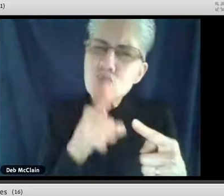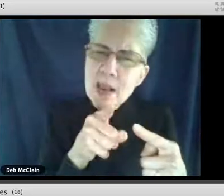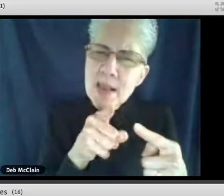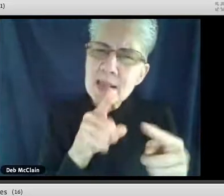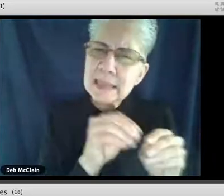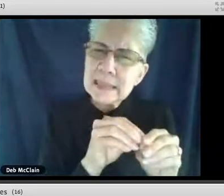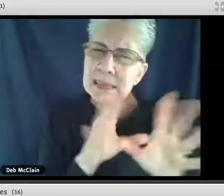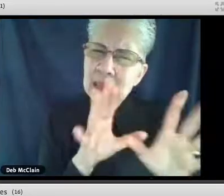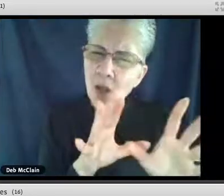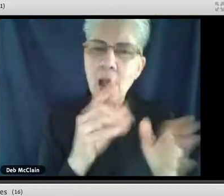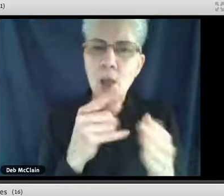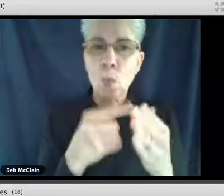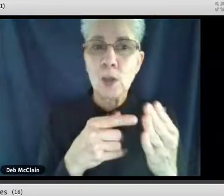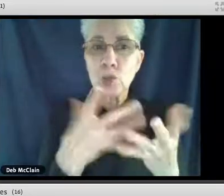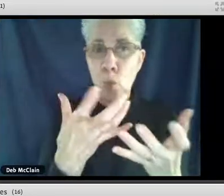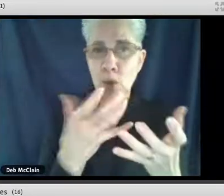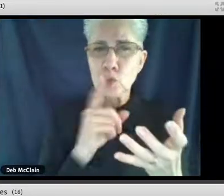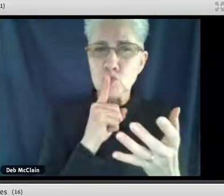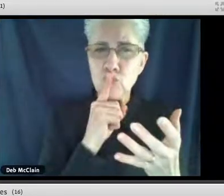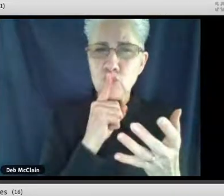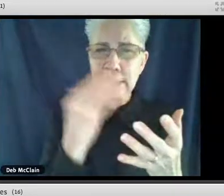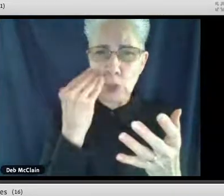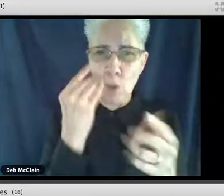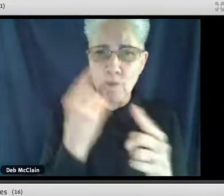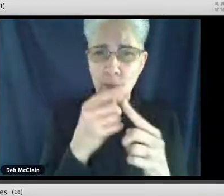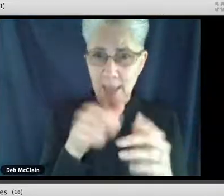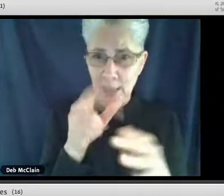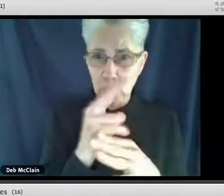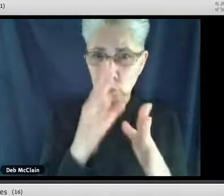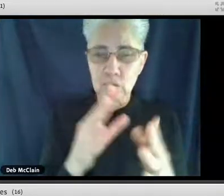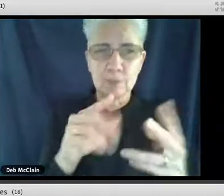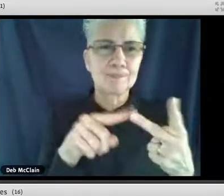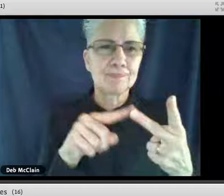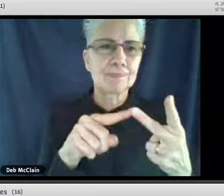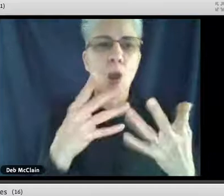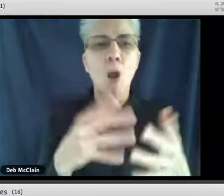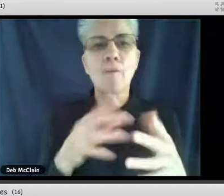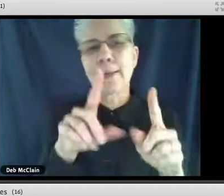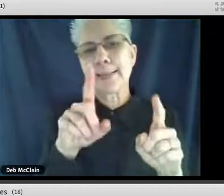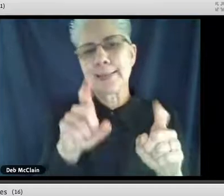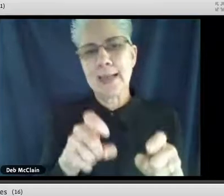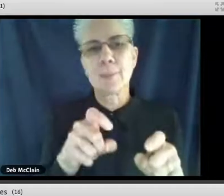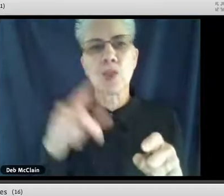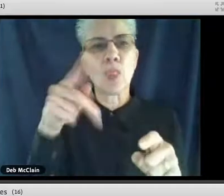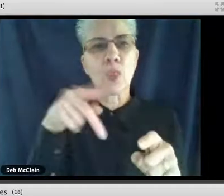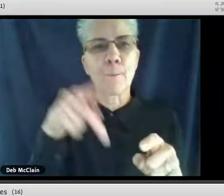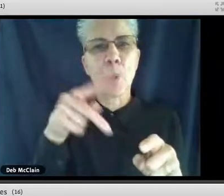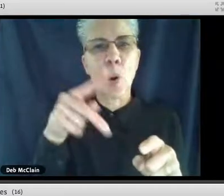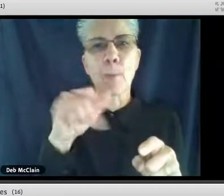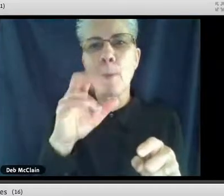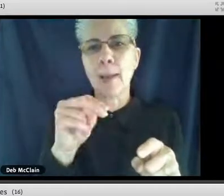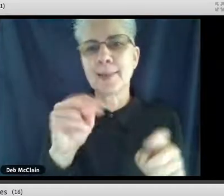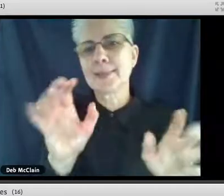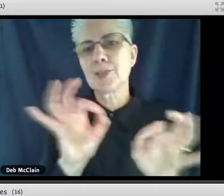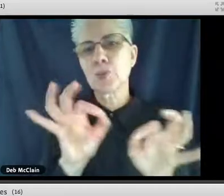of what you really need to know from that user. We've already established that that big purple button on the front of your page is useless. You probably don't need to involve that